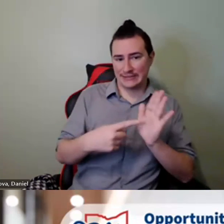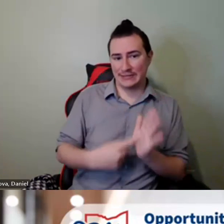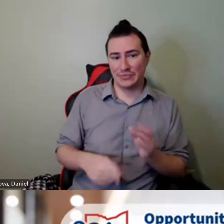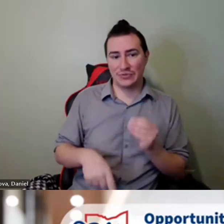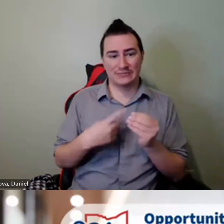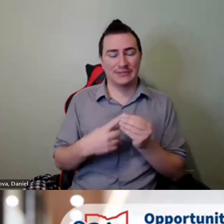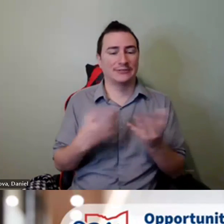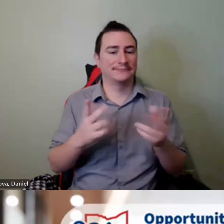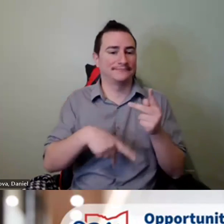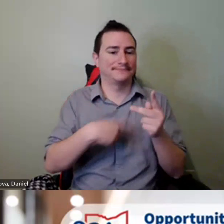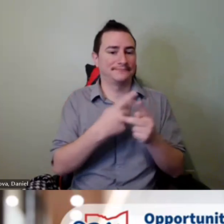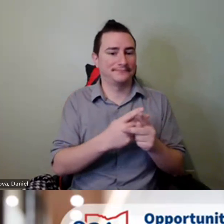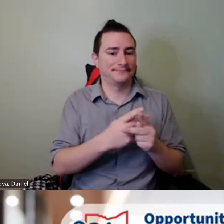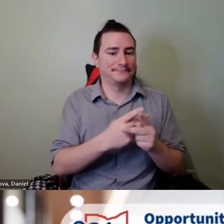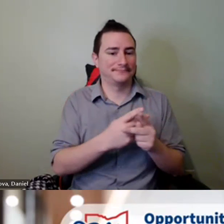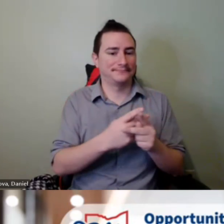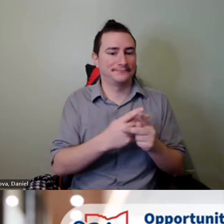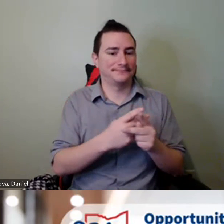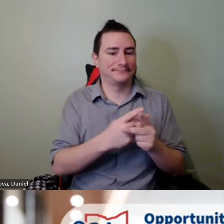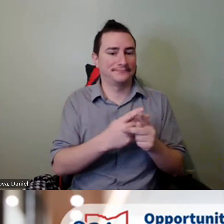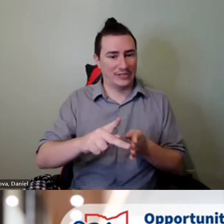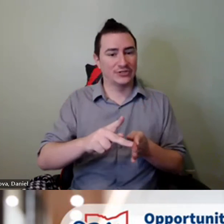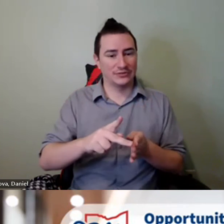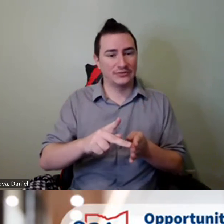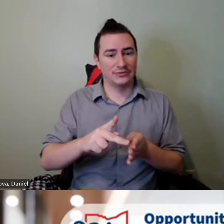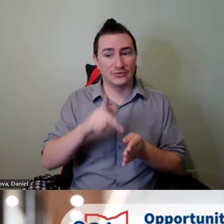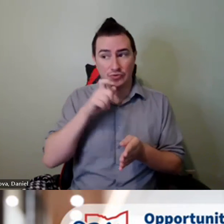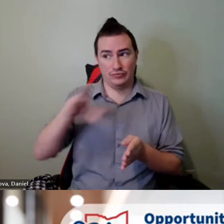of the types of medical professionals that documentation